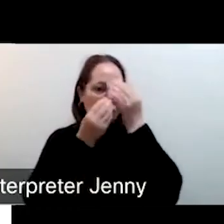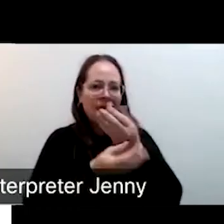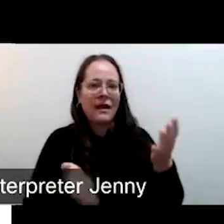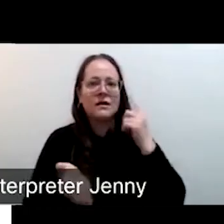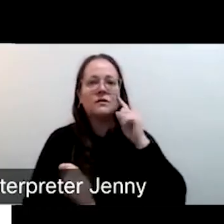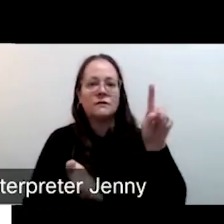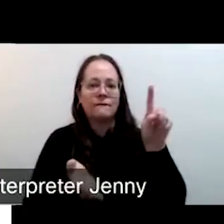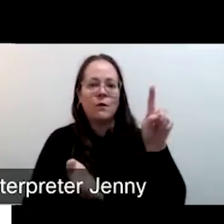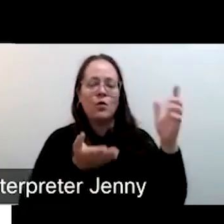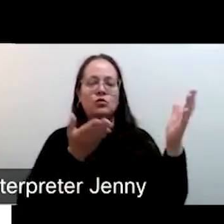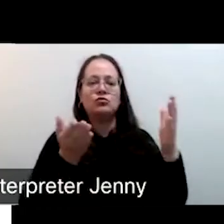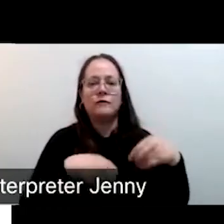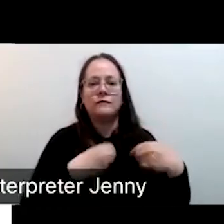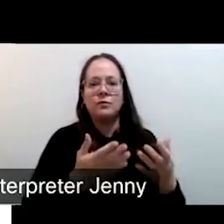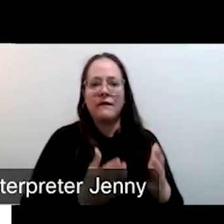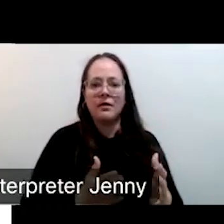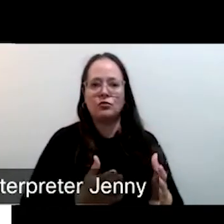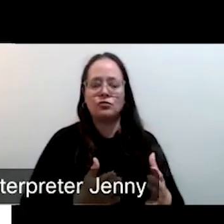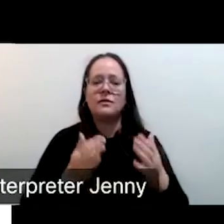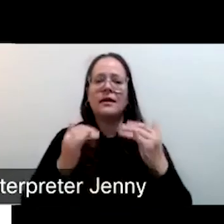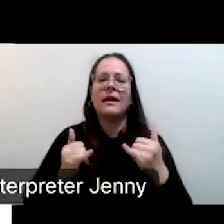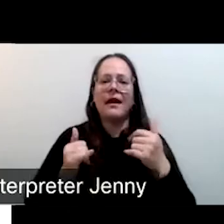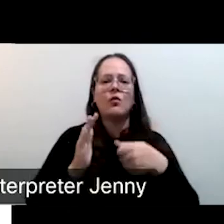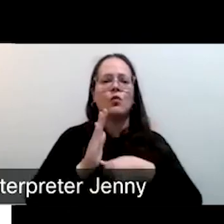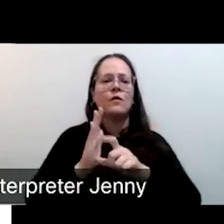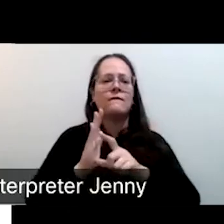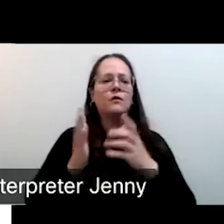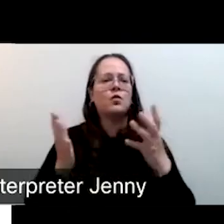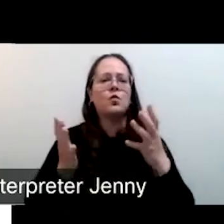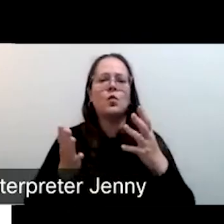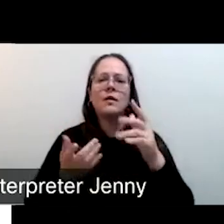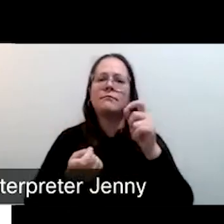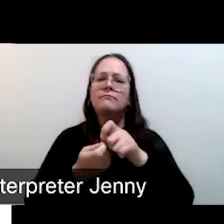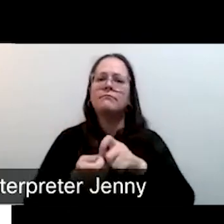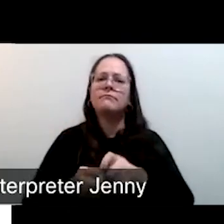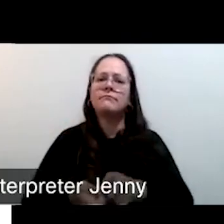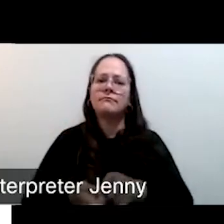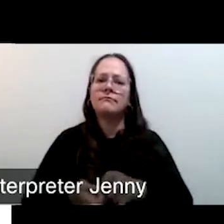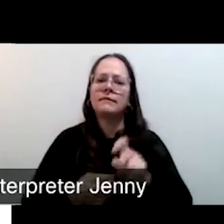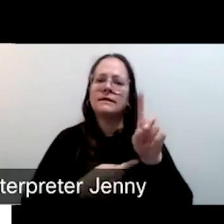Let’s review some definitions of what disability is to help you understand whether you may